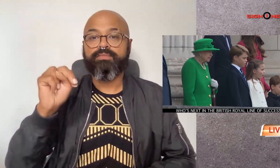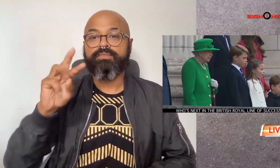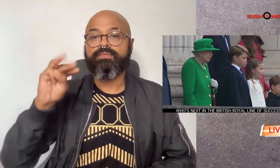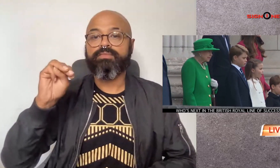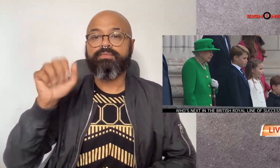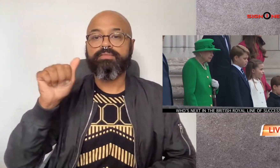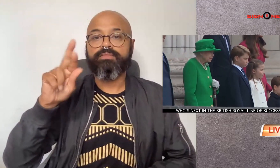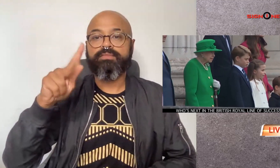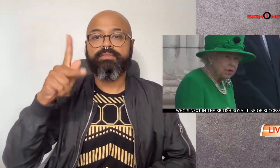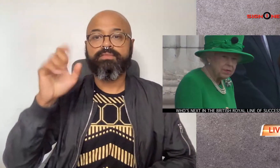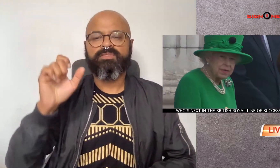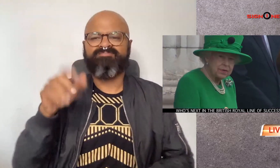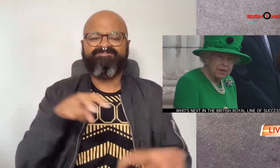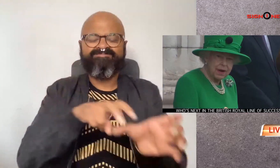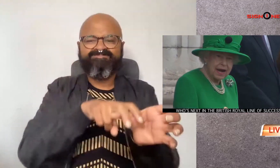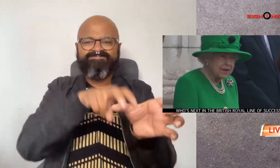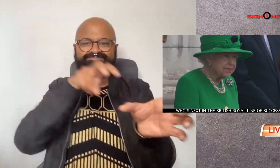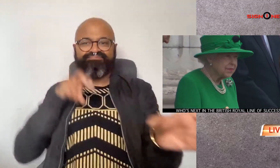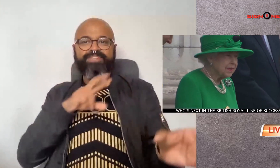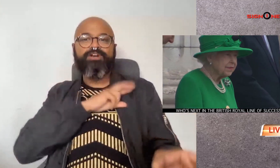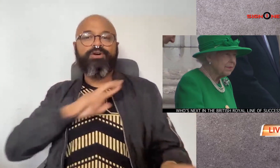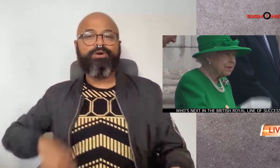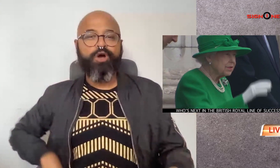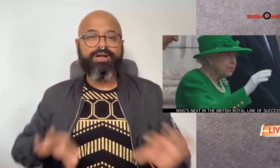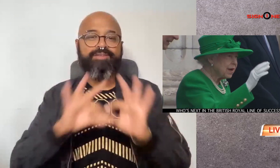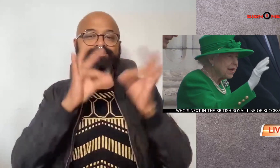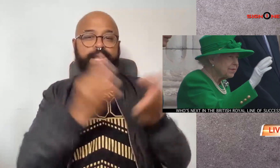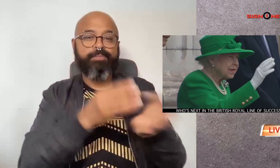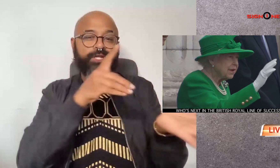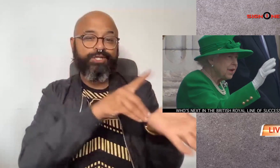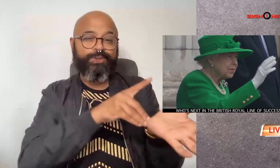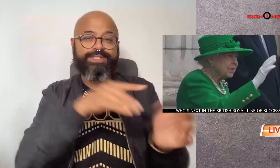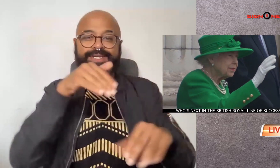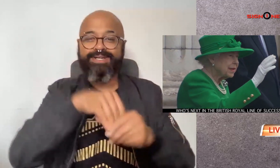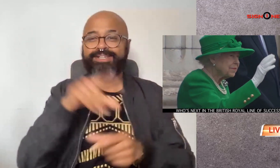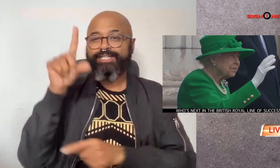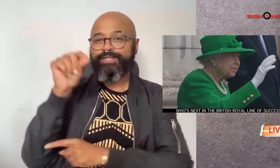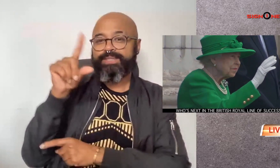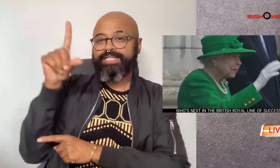Prince Harry and his wife Meghan Markel stepped away from their royal duties in 2020